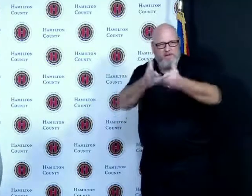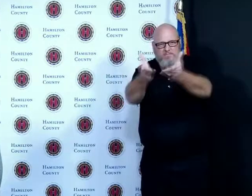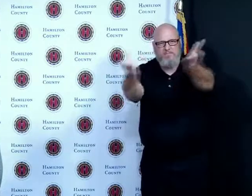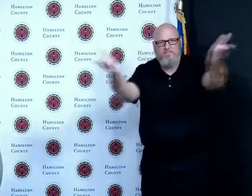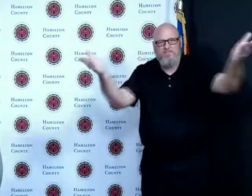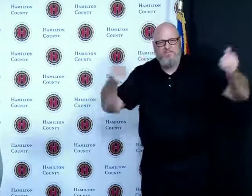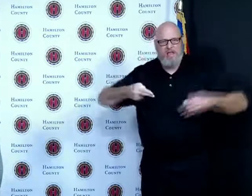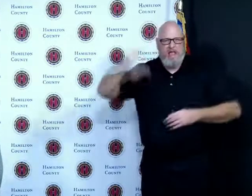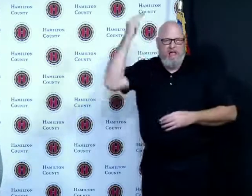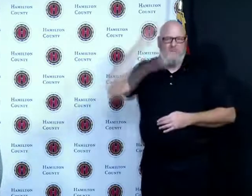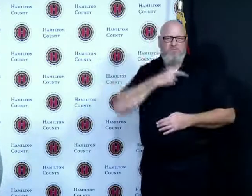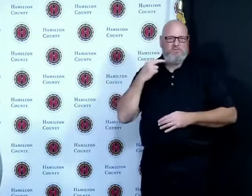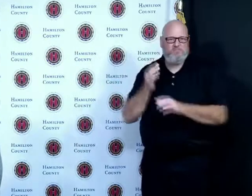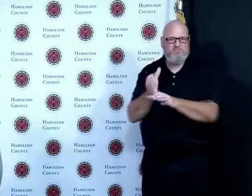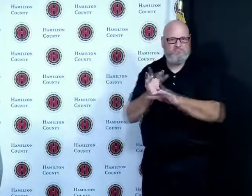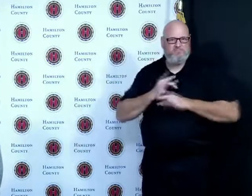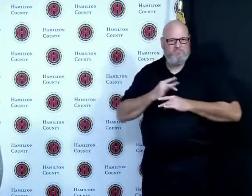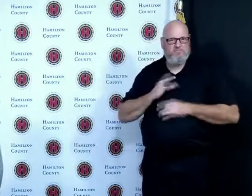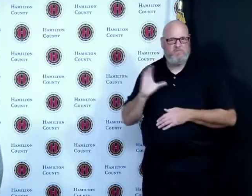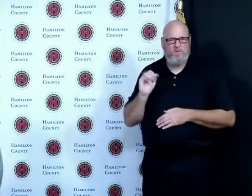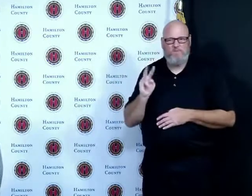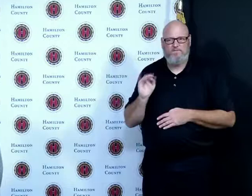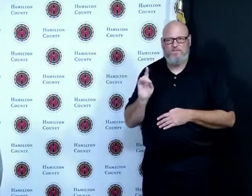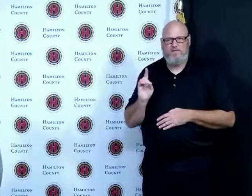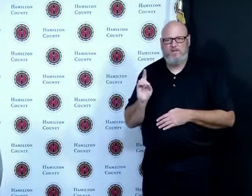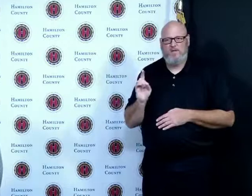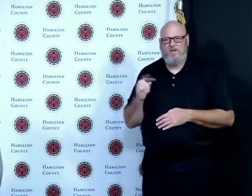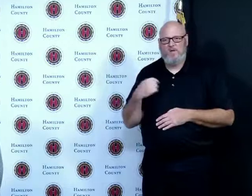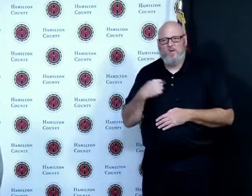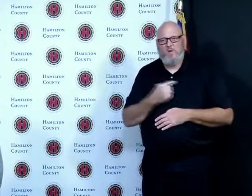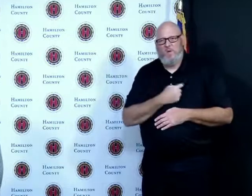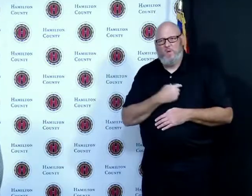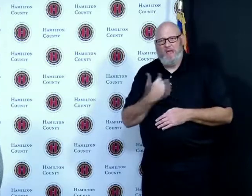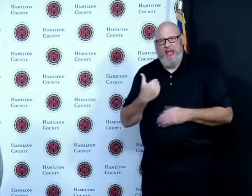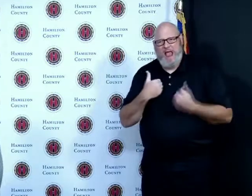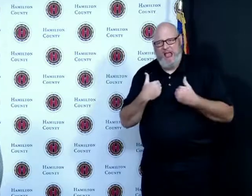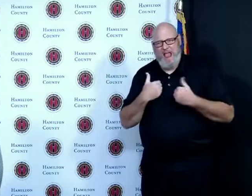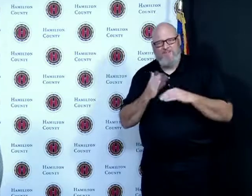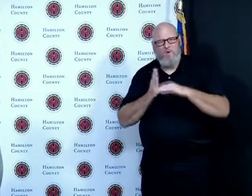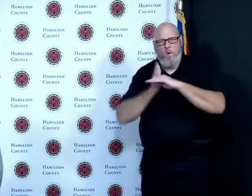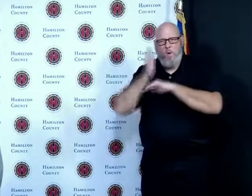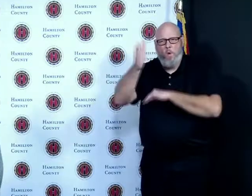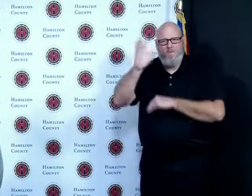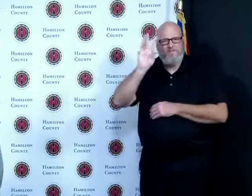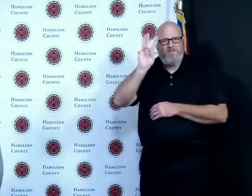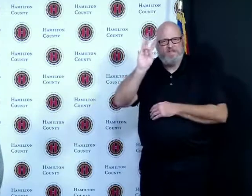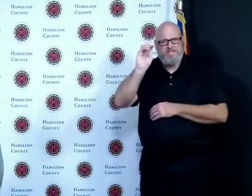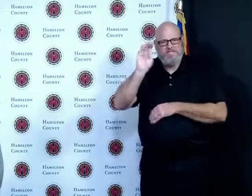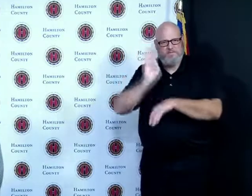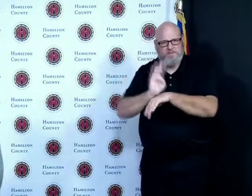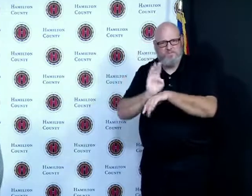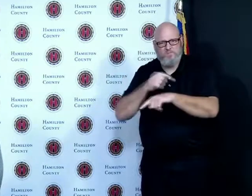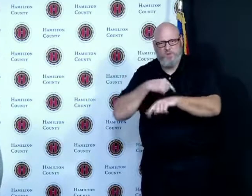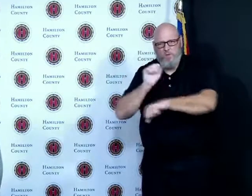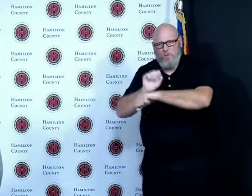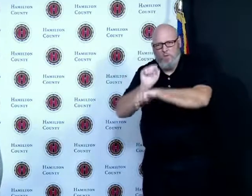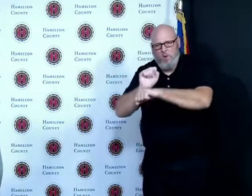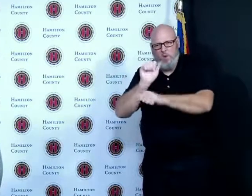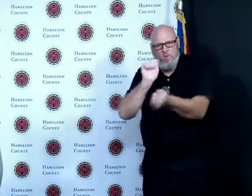organizations in our county to determine ways that we utilize their influencers to create fact sheets